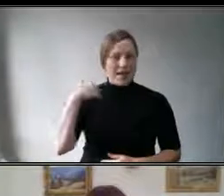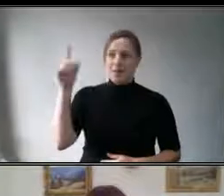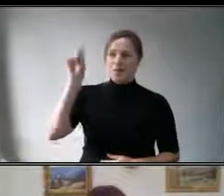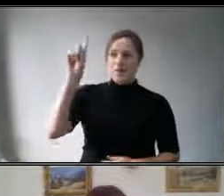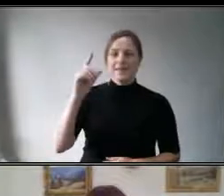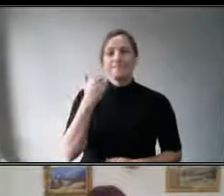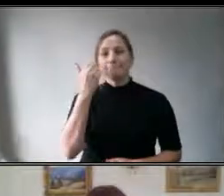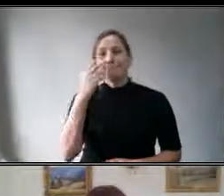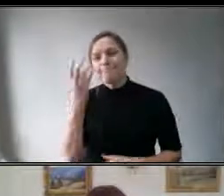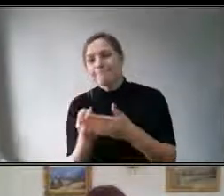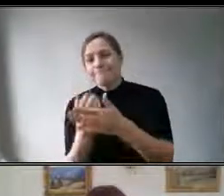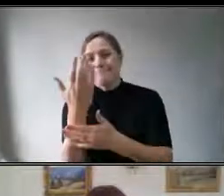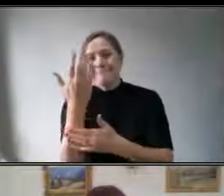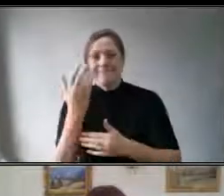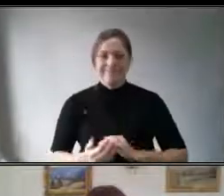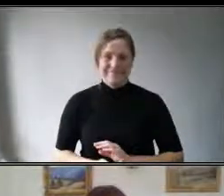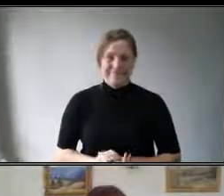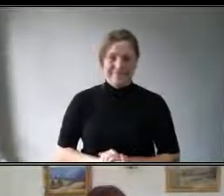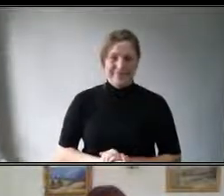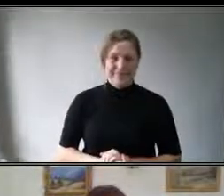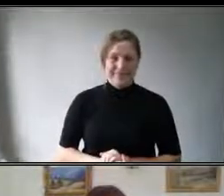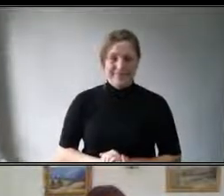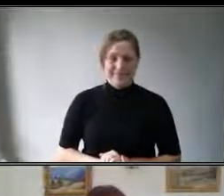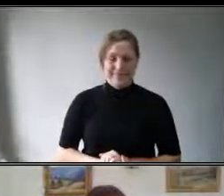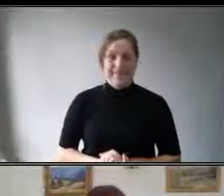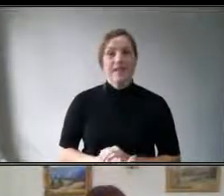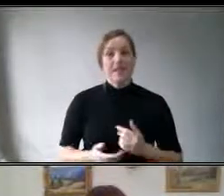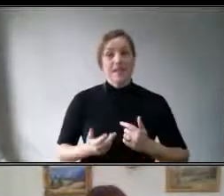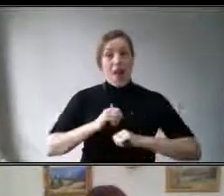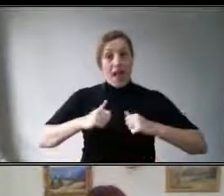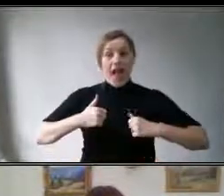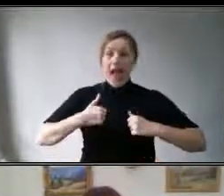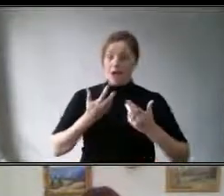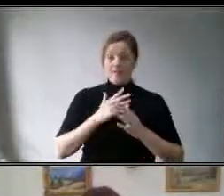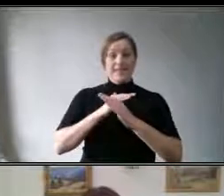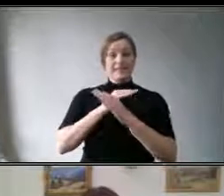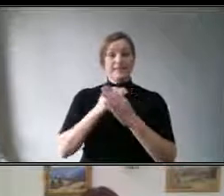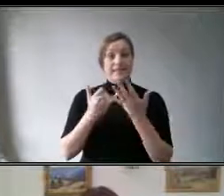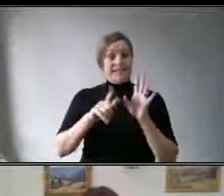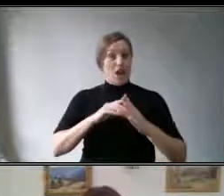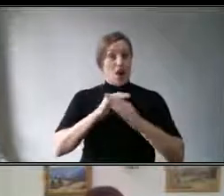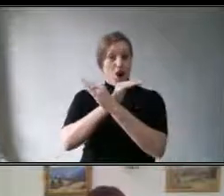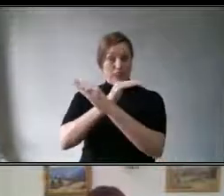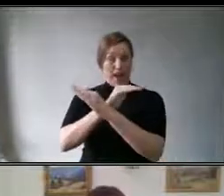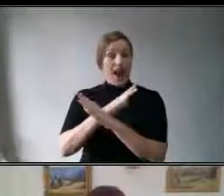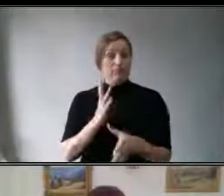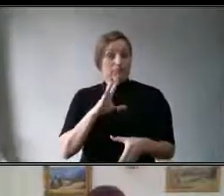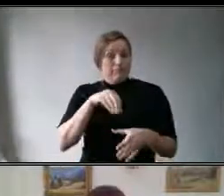so i was part of the or the sydney opera house was part of the 2018 internship and we had an intern